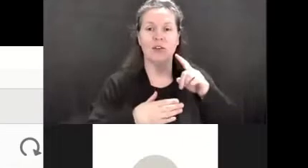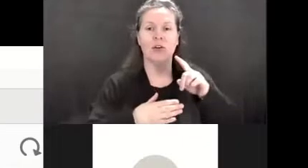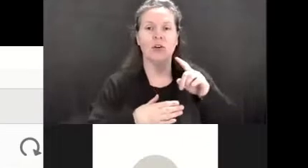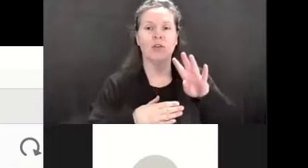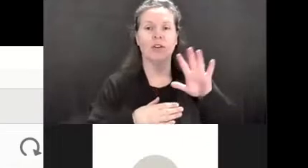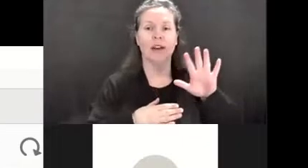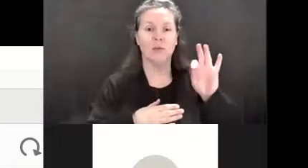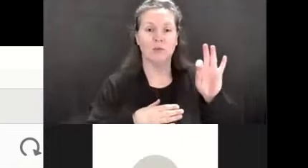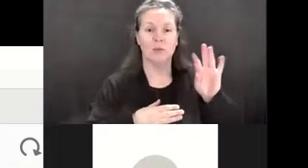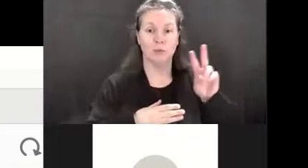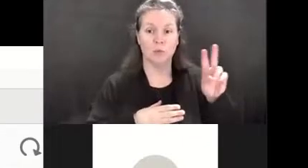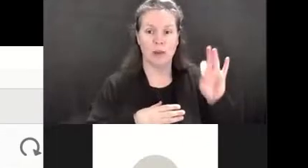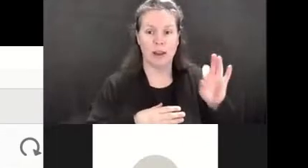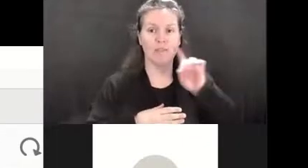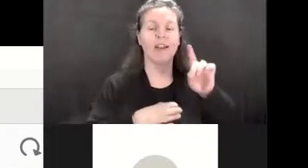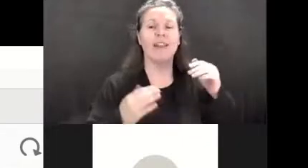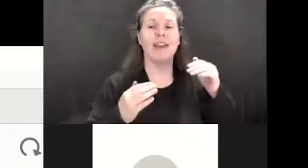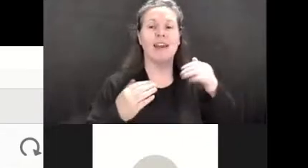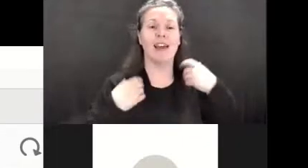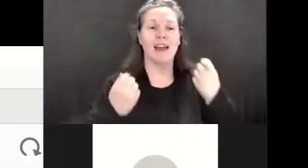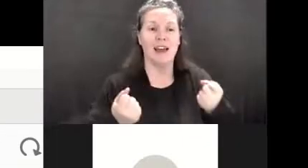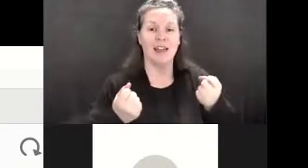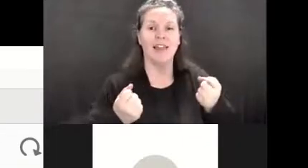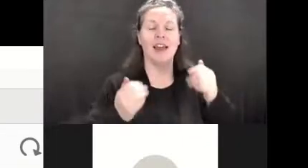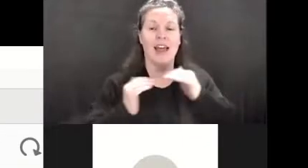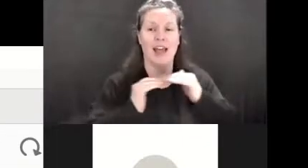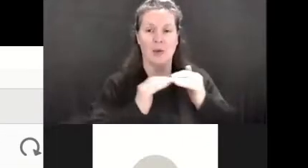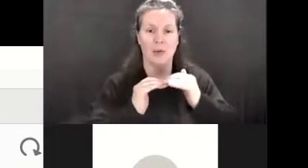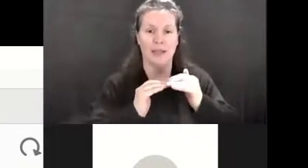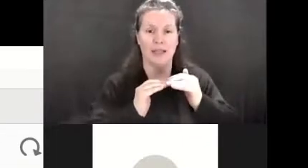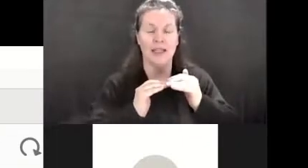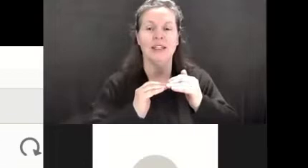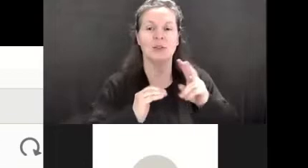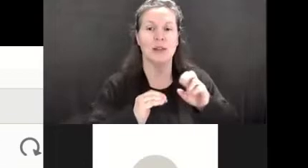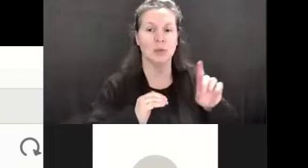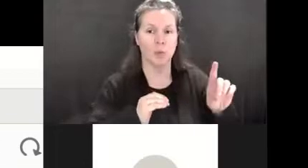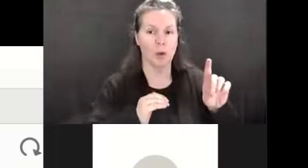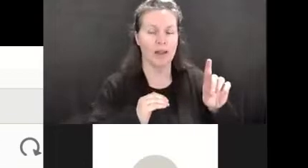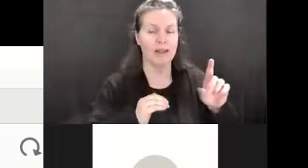which is the Health Equity Bill passed in 2021, legislative session.